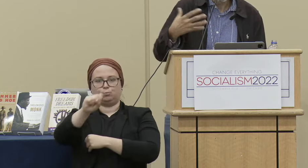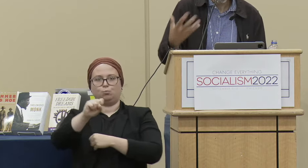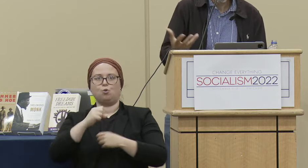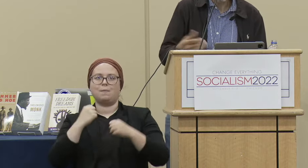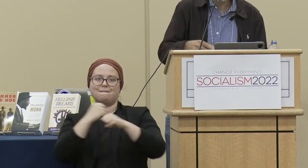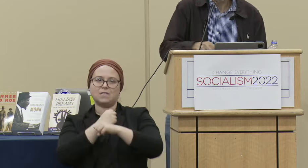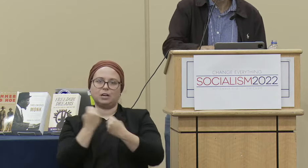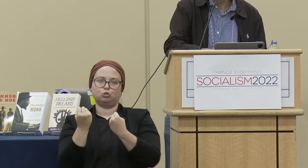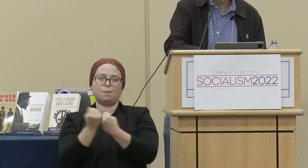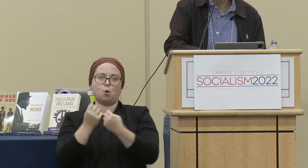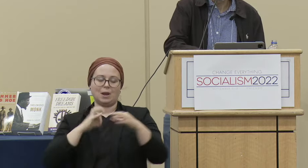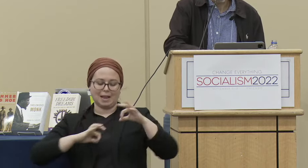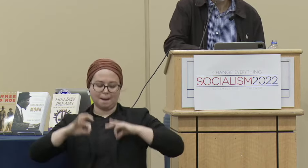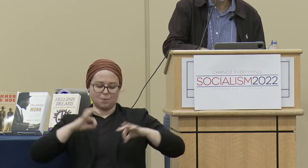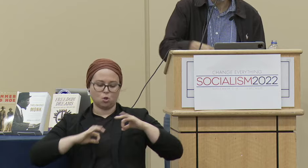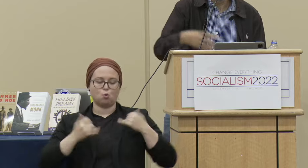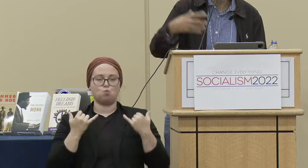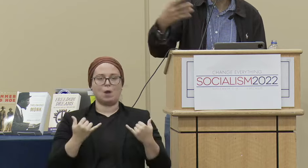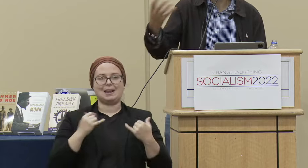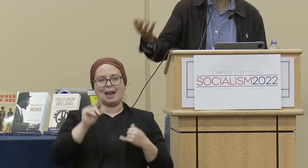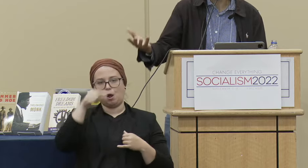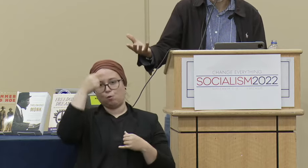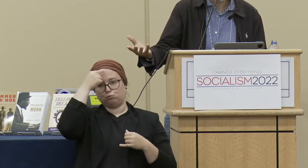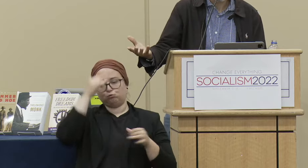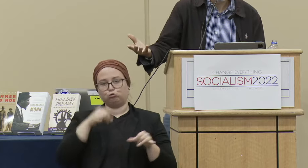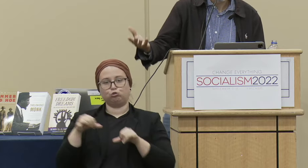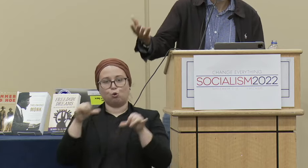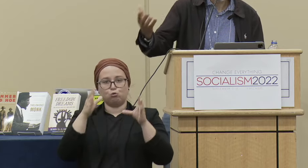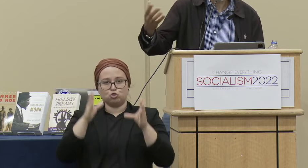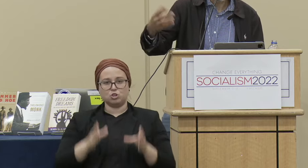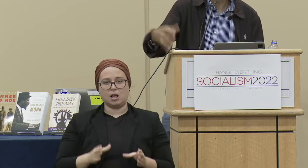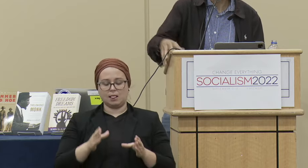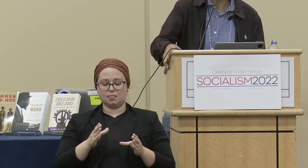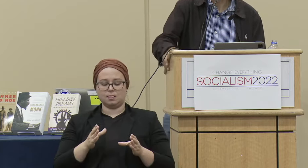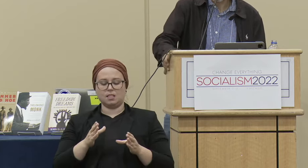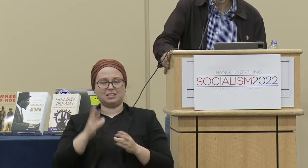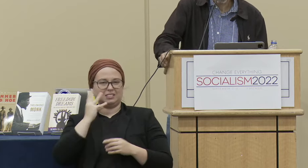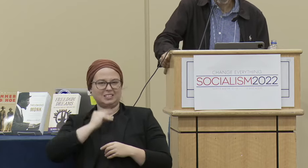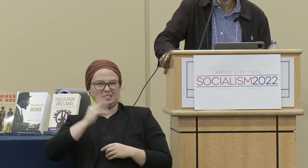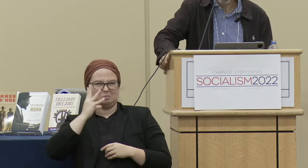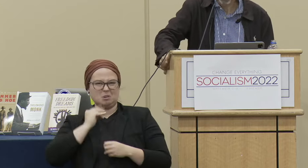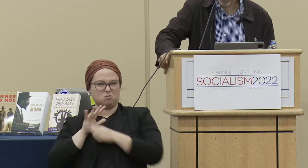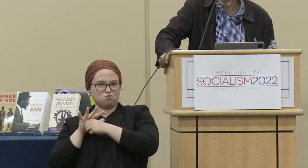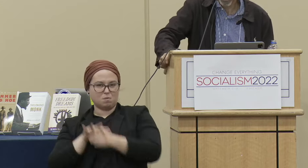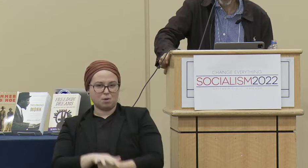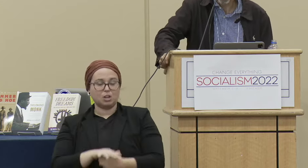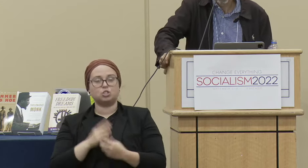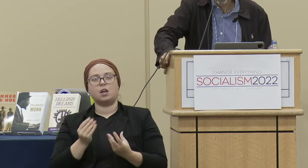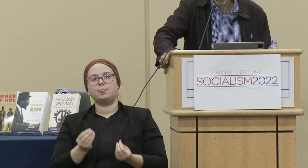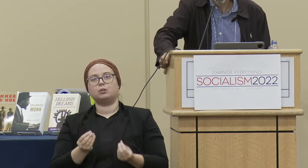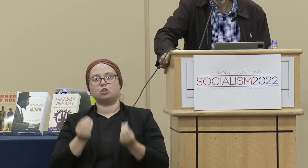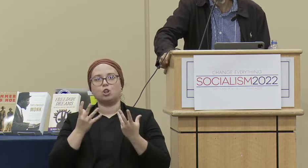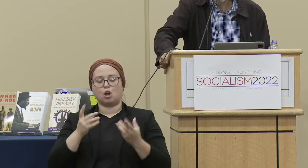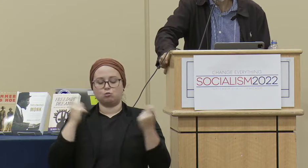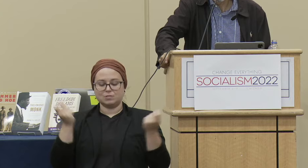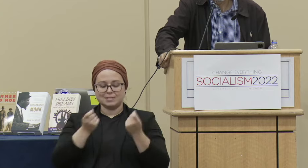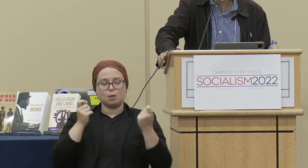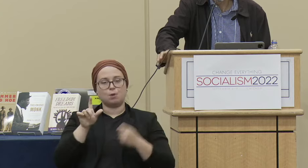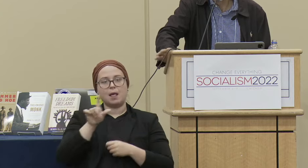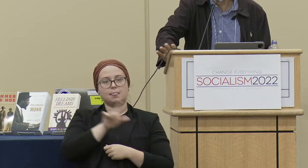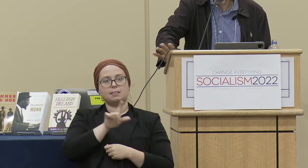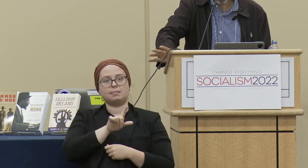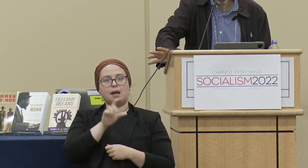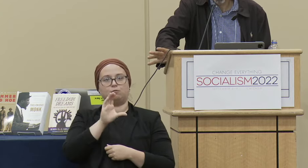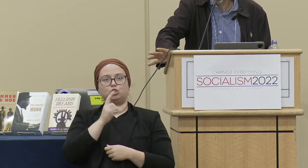capitalism. Right now, there's much to